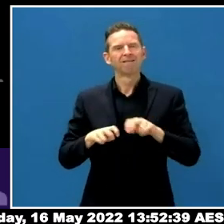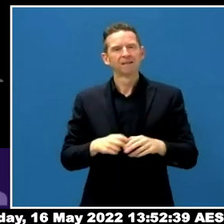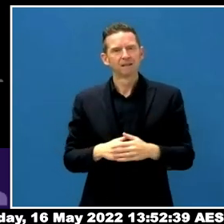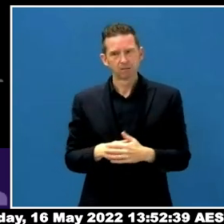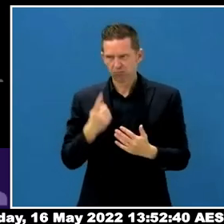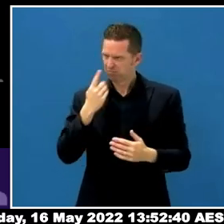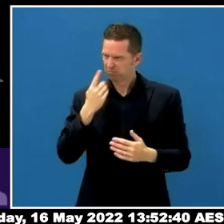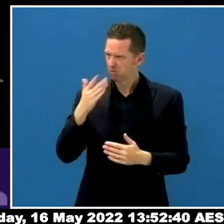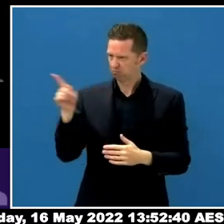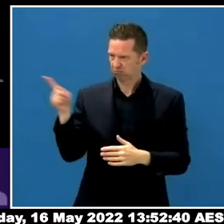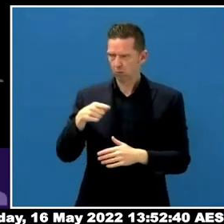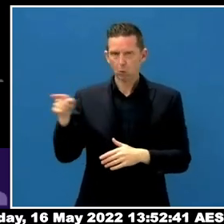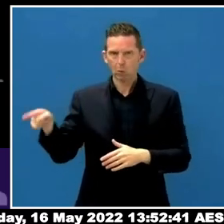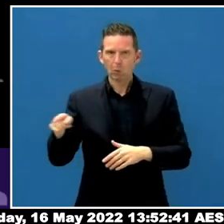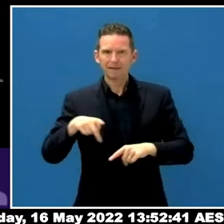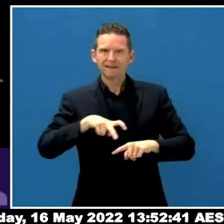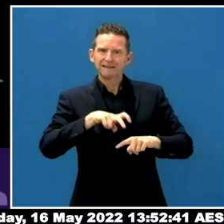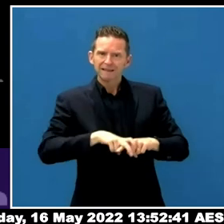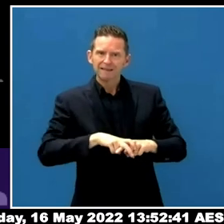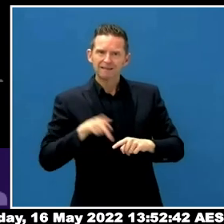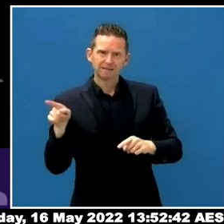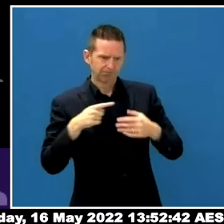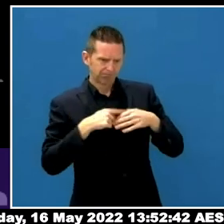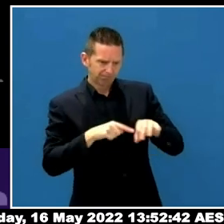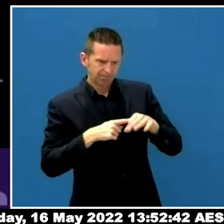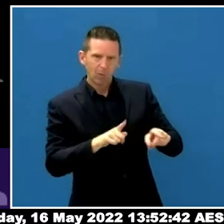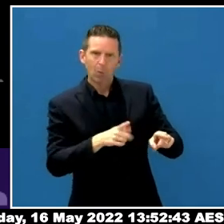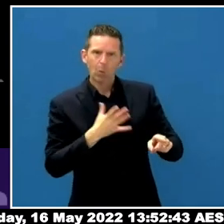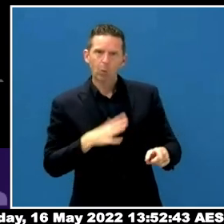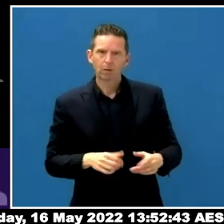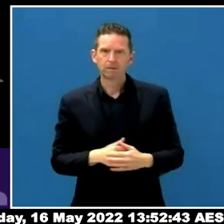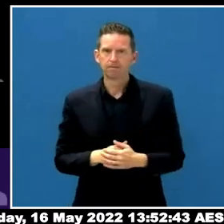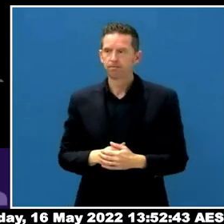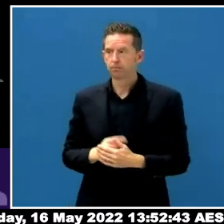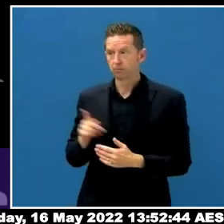And do you know whether that was followed up by Afford? Not that I know of